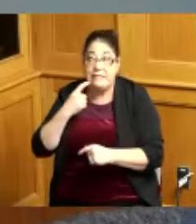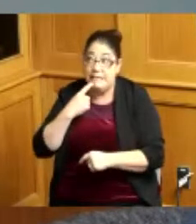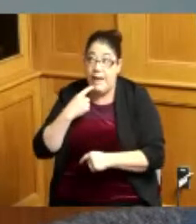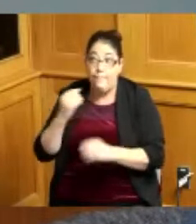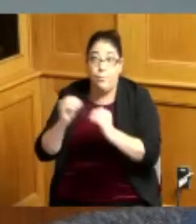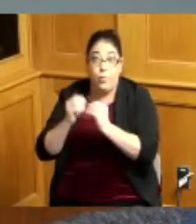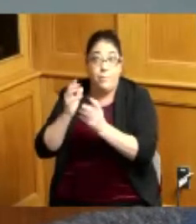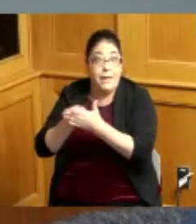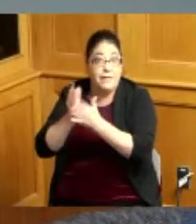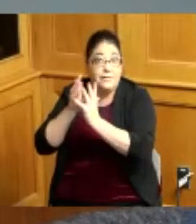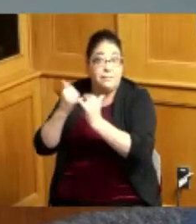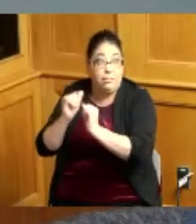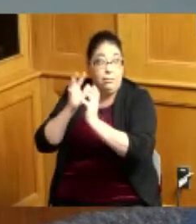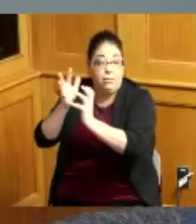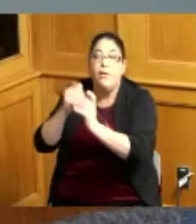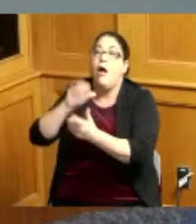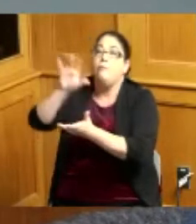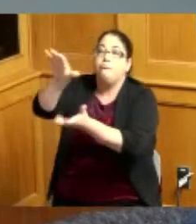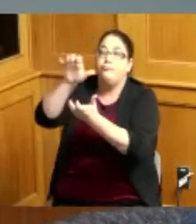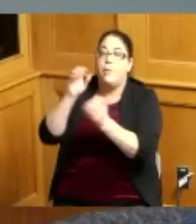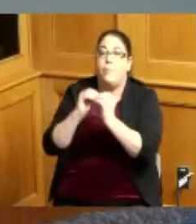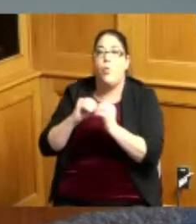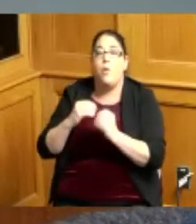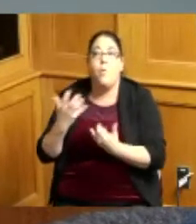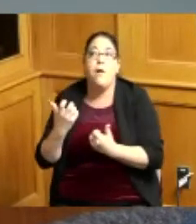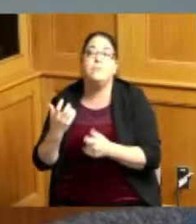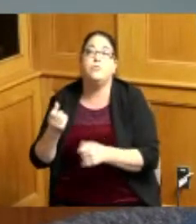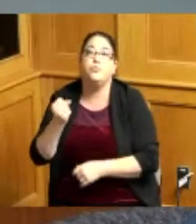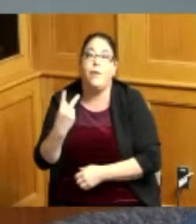ultimately applying for and then actually we've actually also applied for an additional